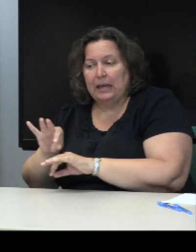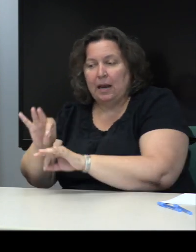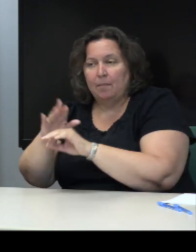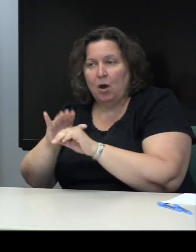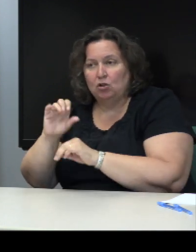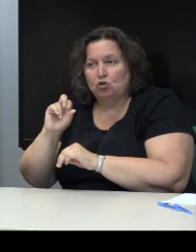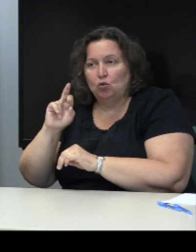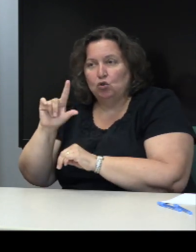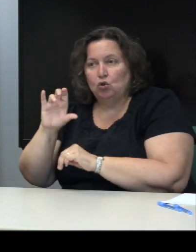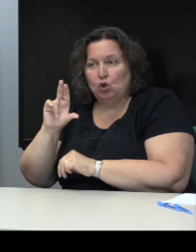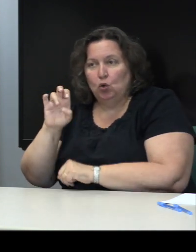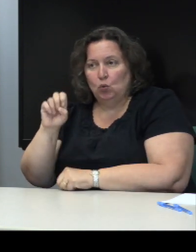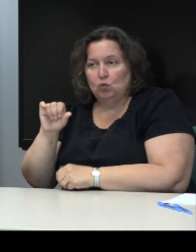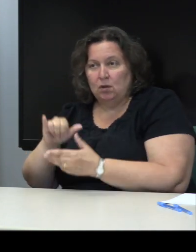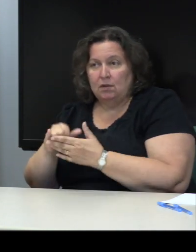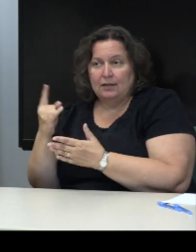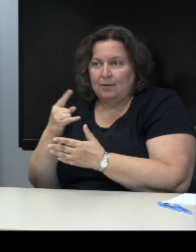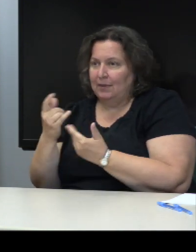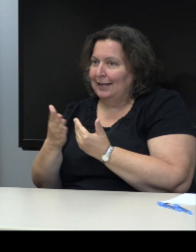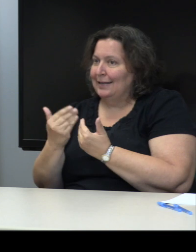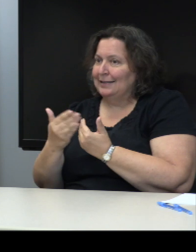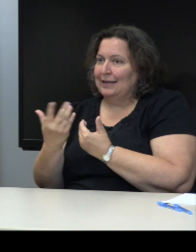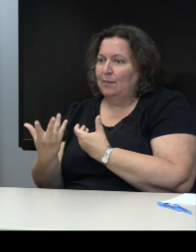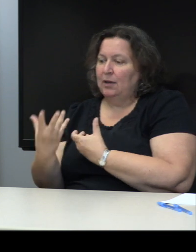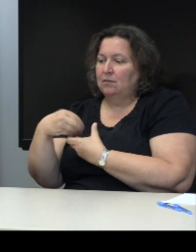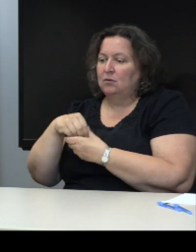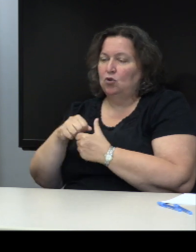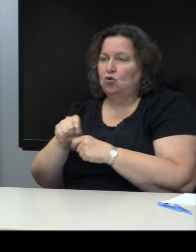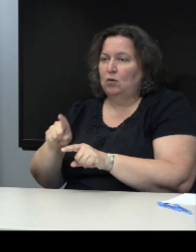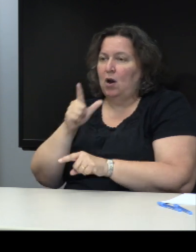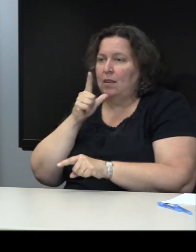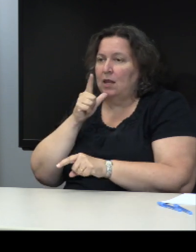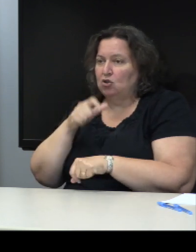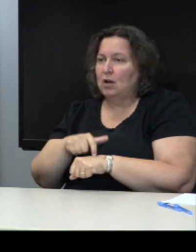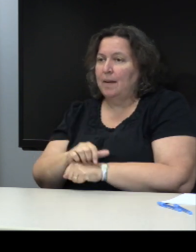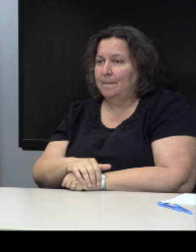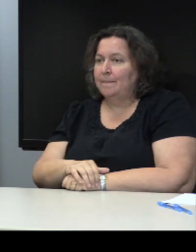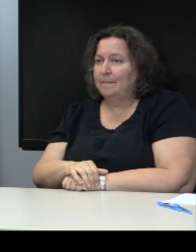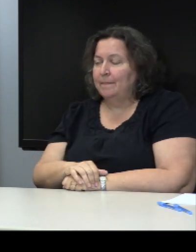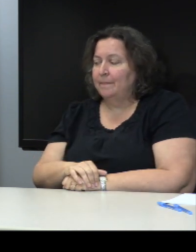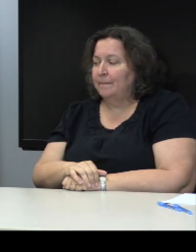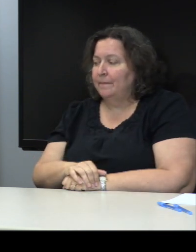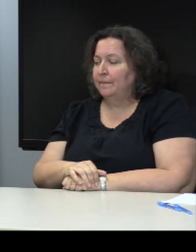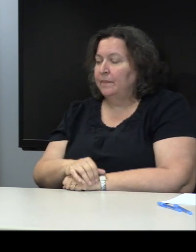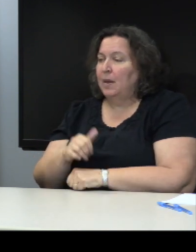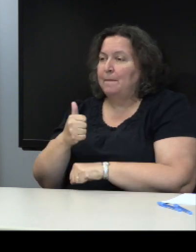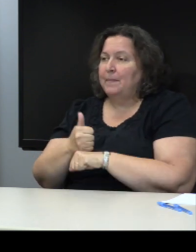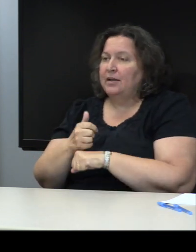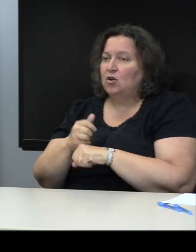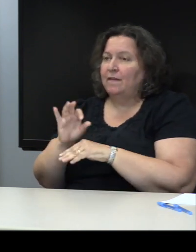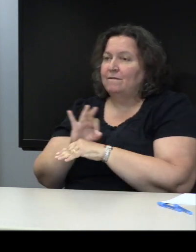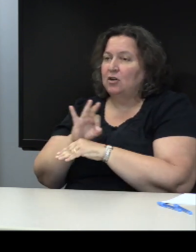This is something that can easily be integrated during our “Lunch Bunch” times. Based on the Functional Listening Evaluation